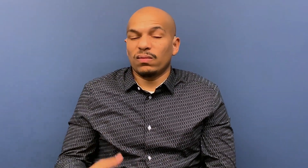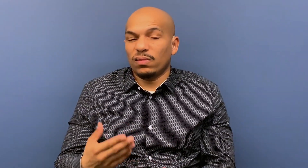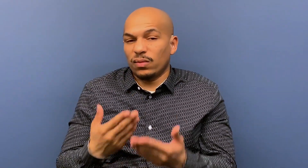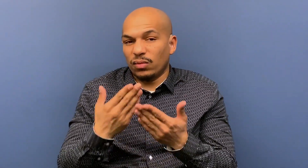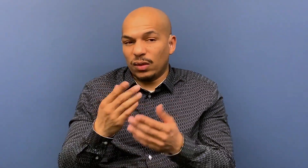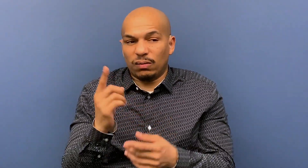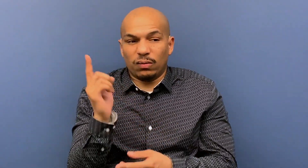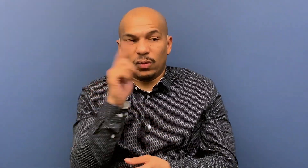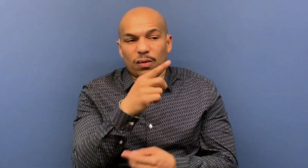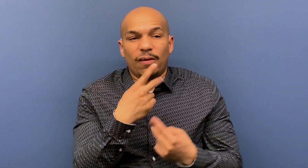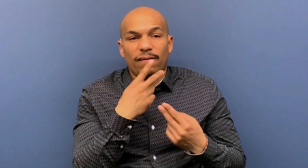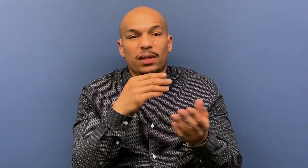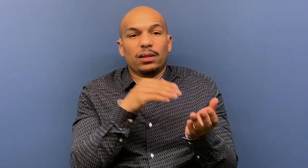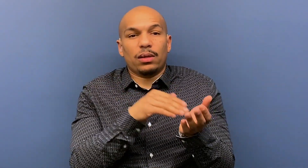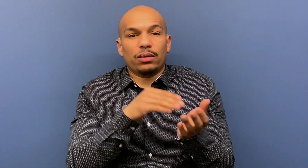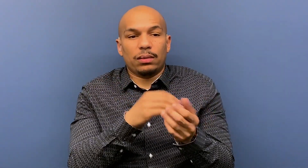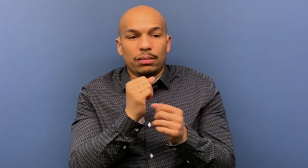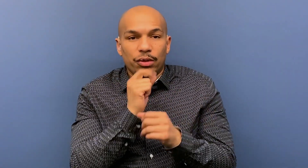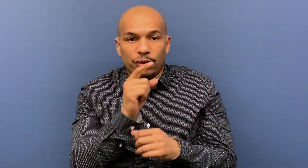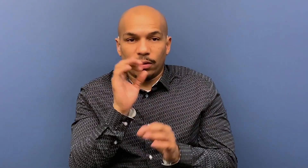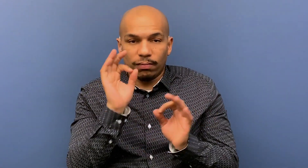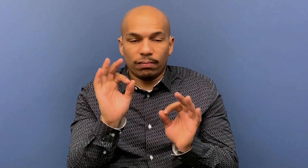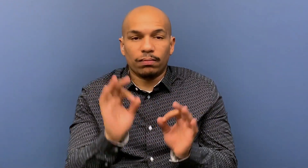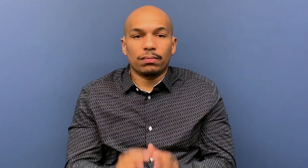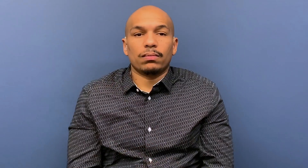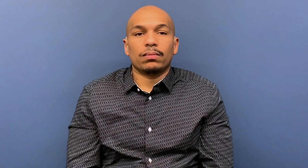go to your doctor.